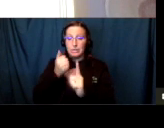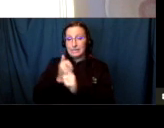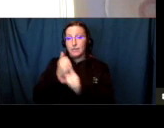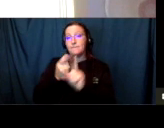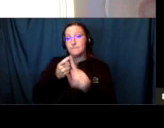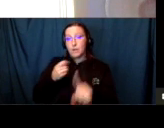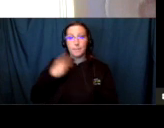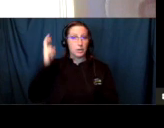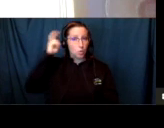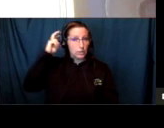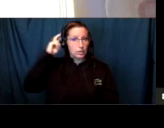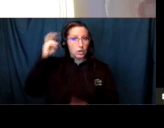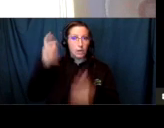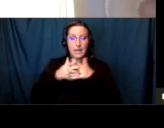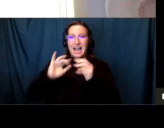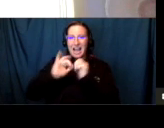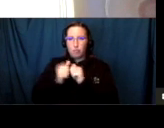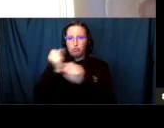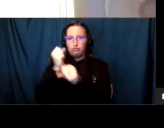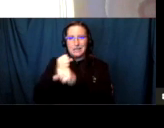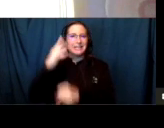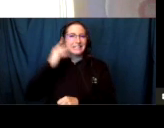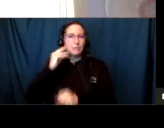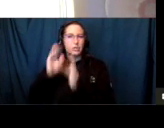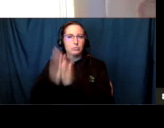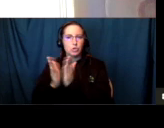an experience book. They give you beginner experience books